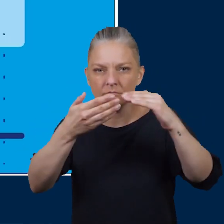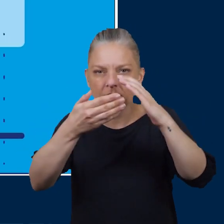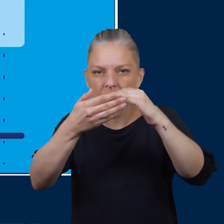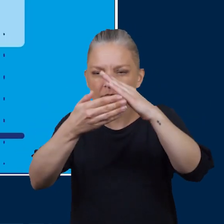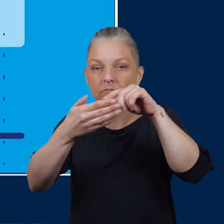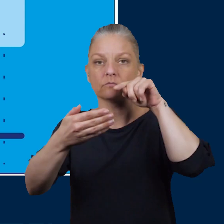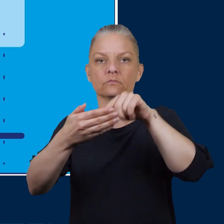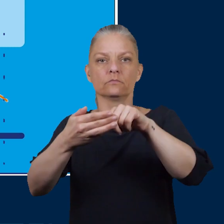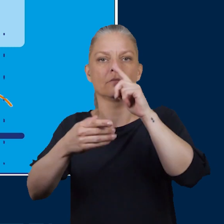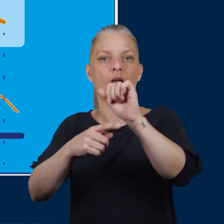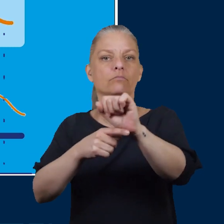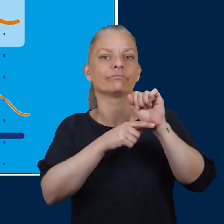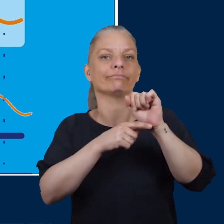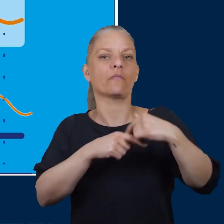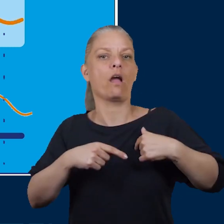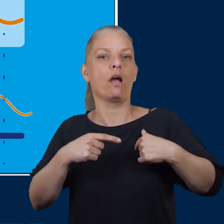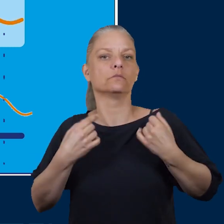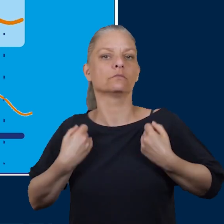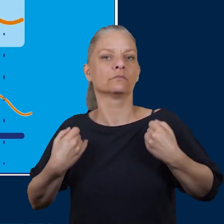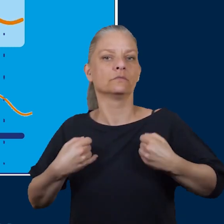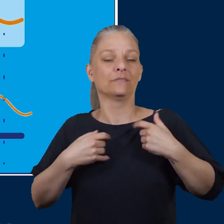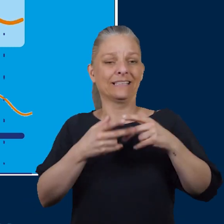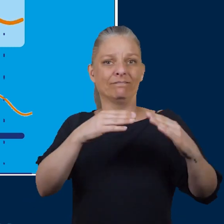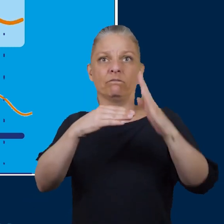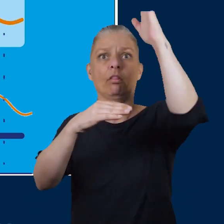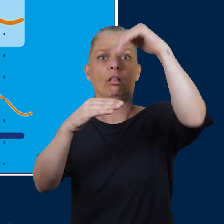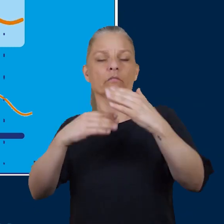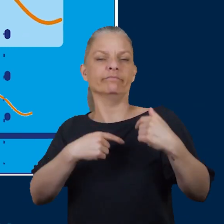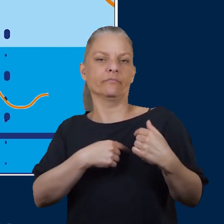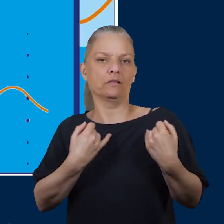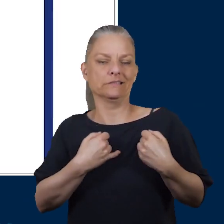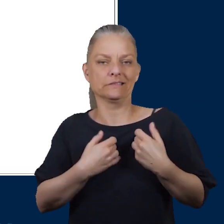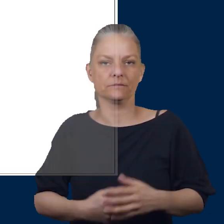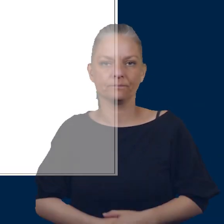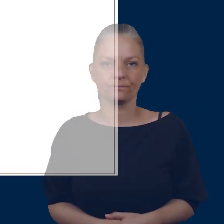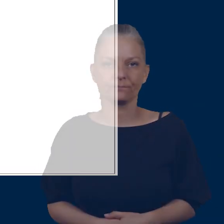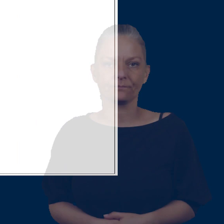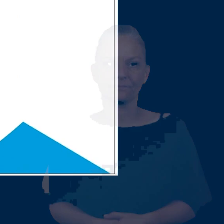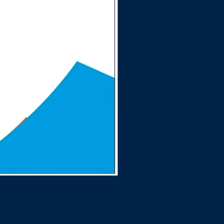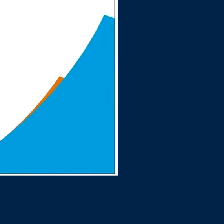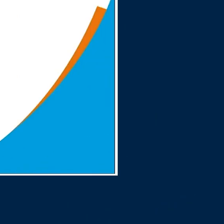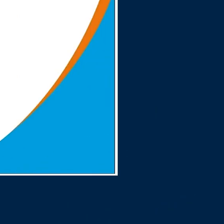high and so reduce your risk of complications like heart problem. Get all the facts about diabetes